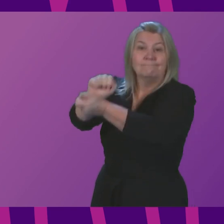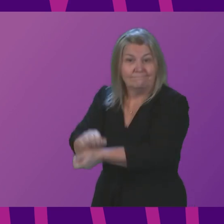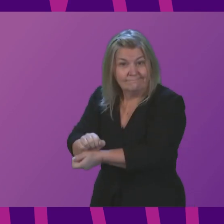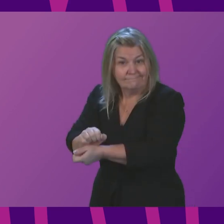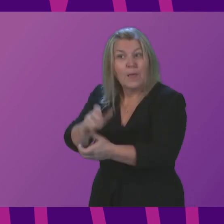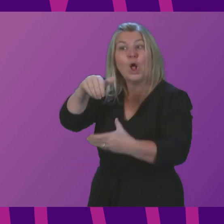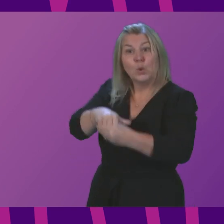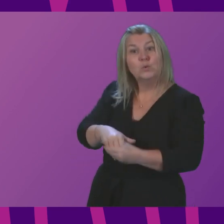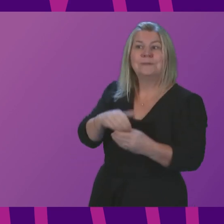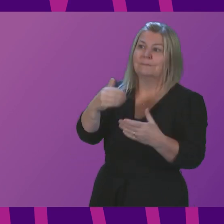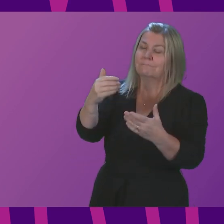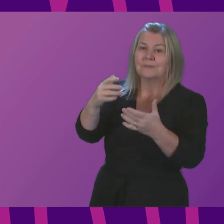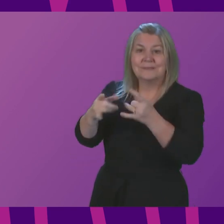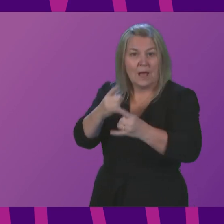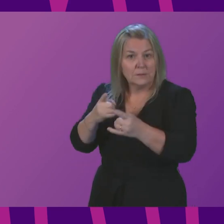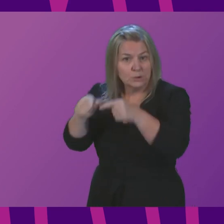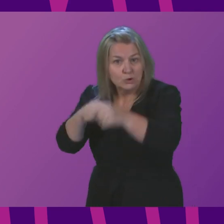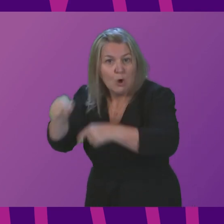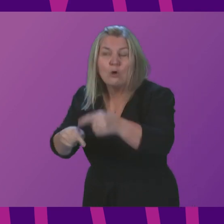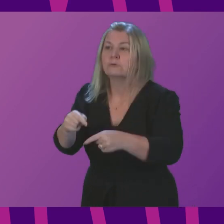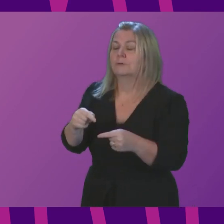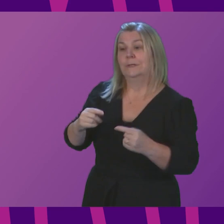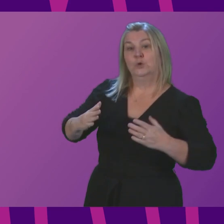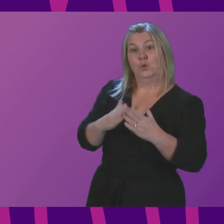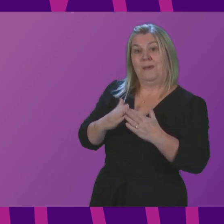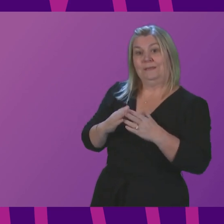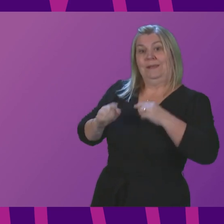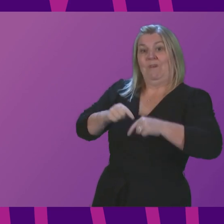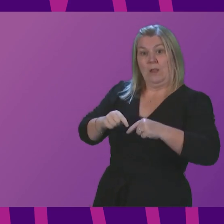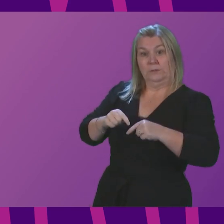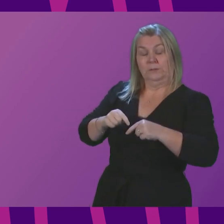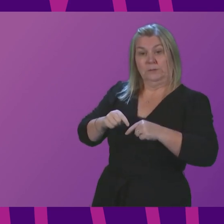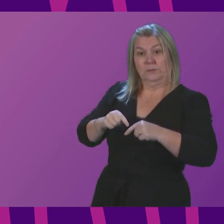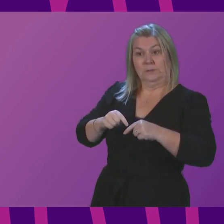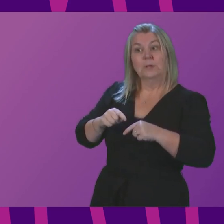assault and domestic violence have a release date that their victim could be told about.